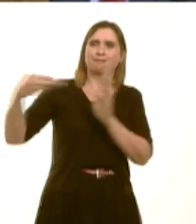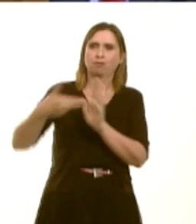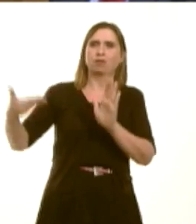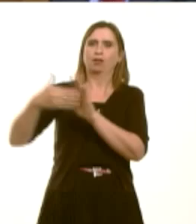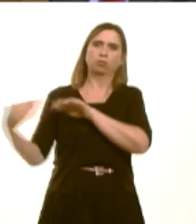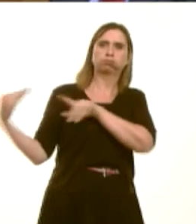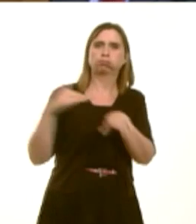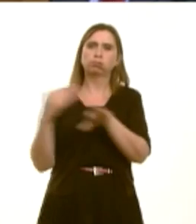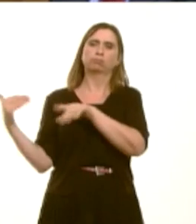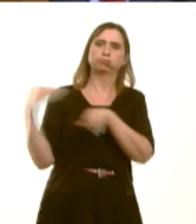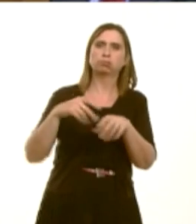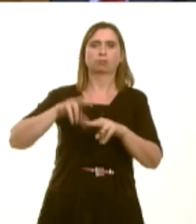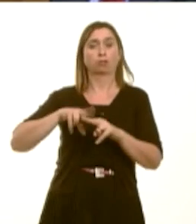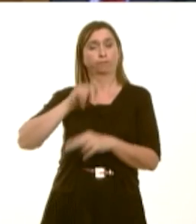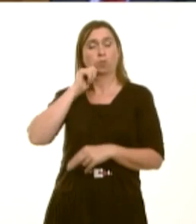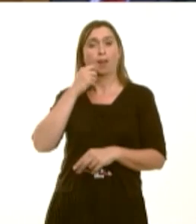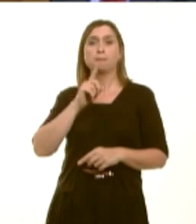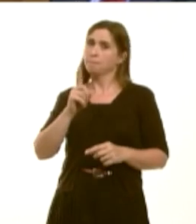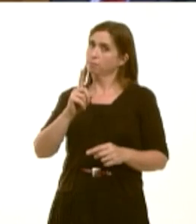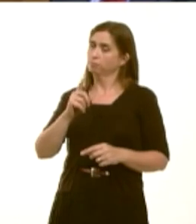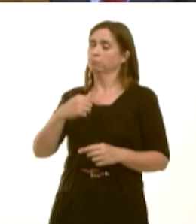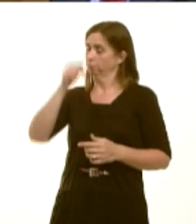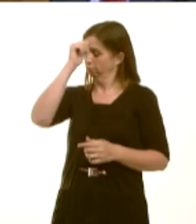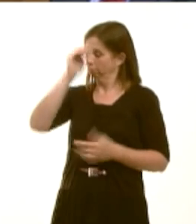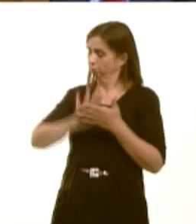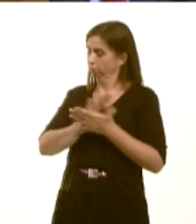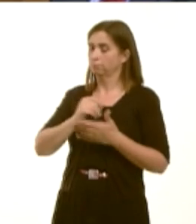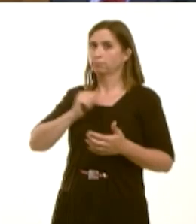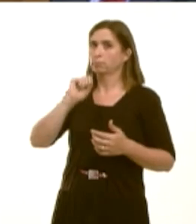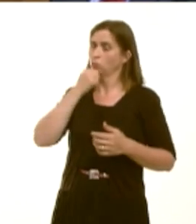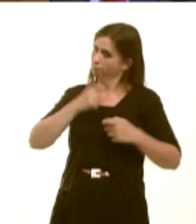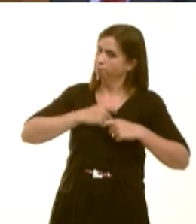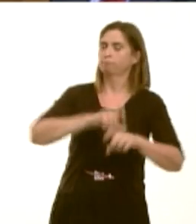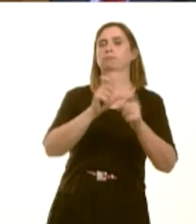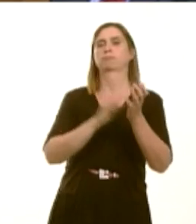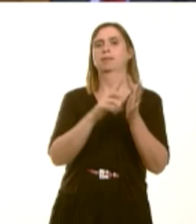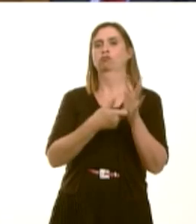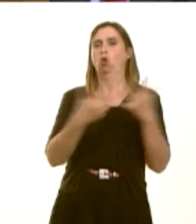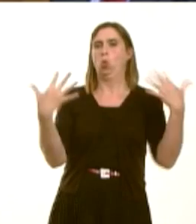take our foot off the accelerator of moving ahead with the metro. But, nevertheless, we